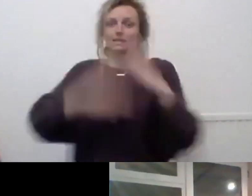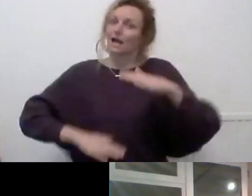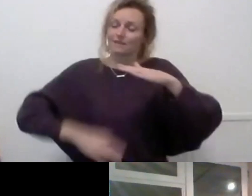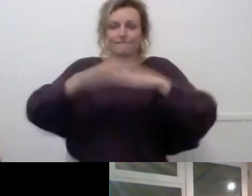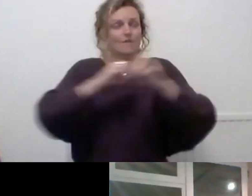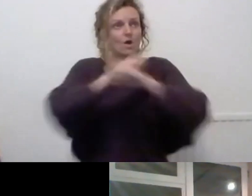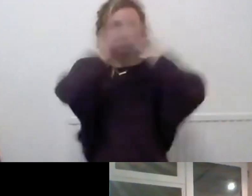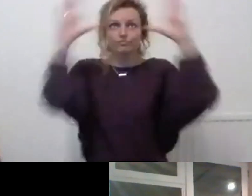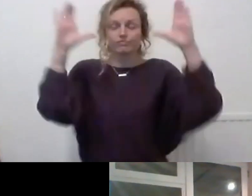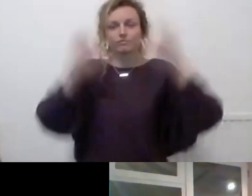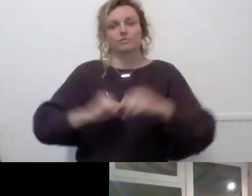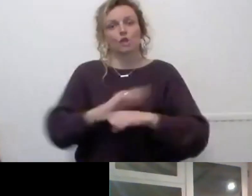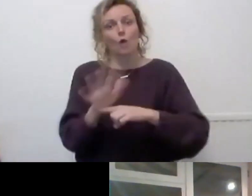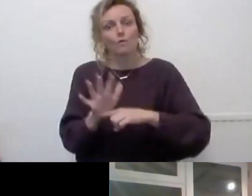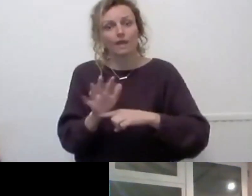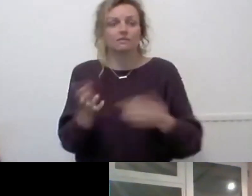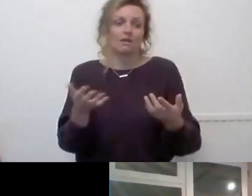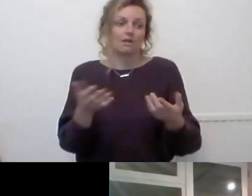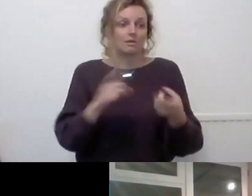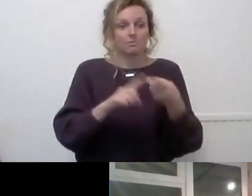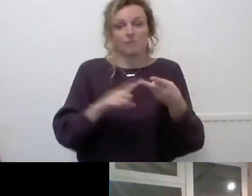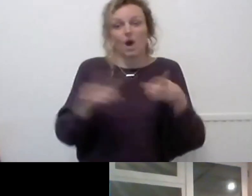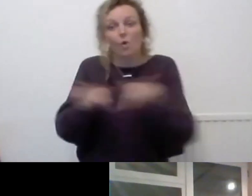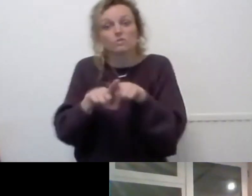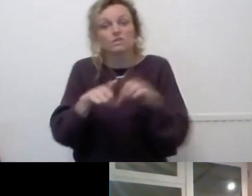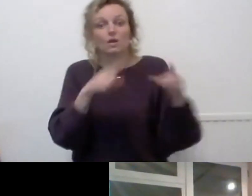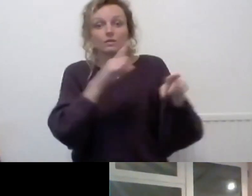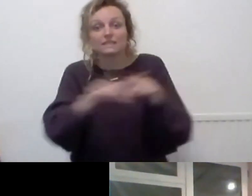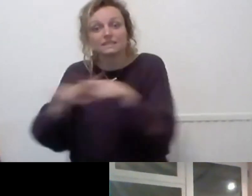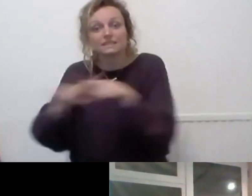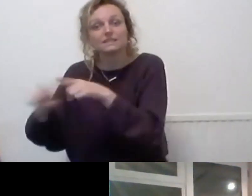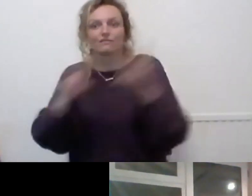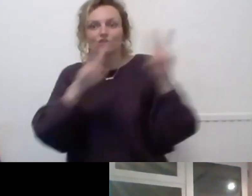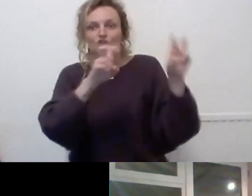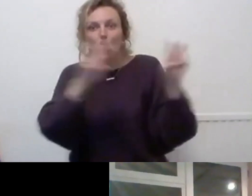all sorts of other things of there is more to life than COVID. I keep telling myself that.